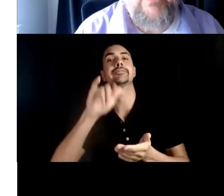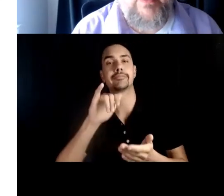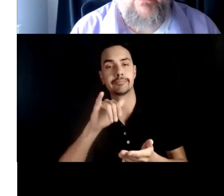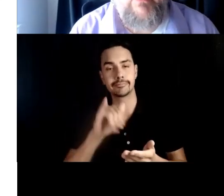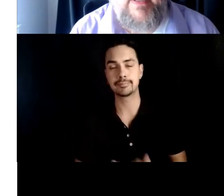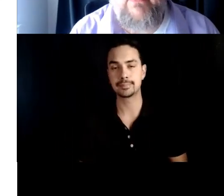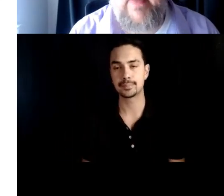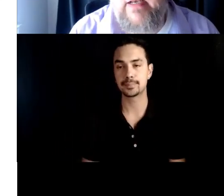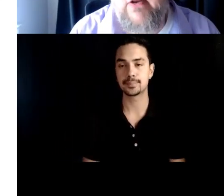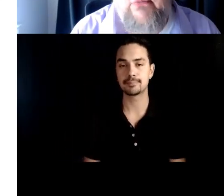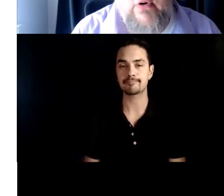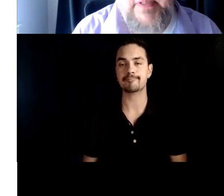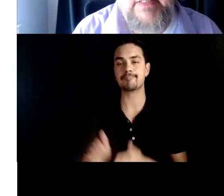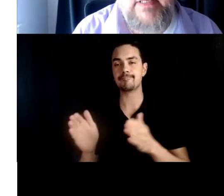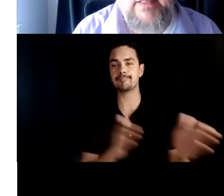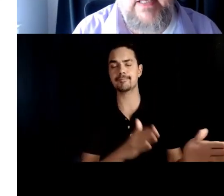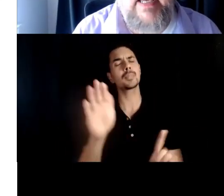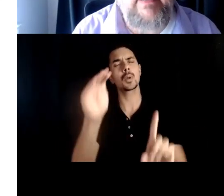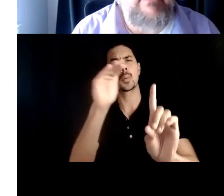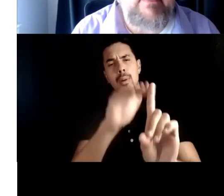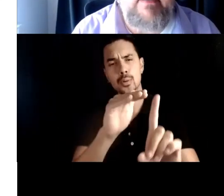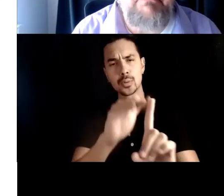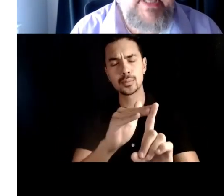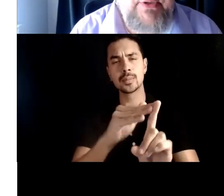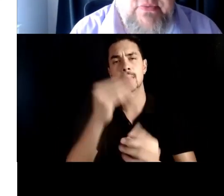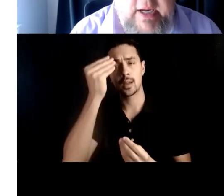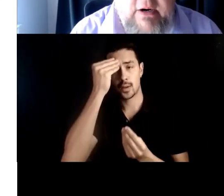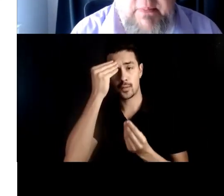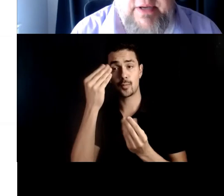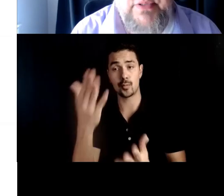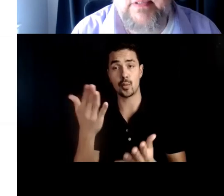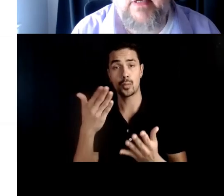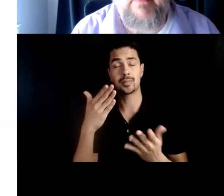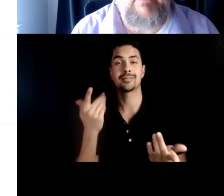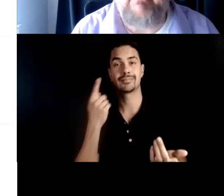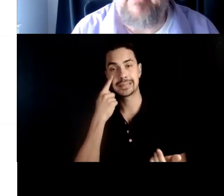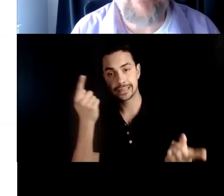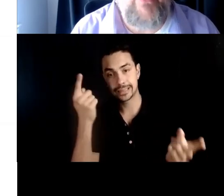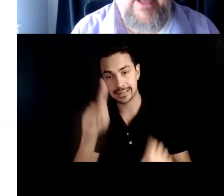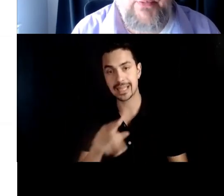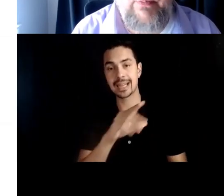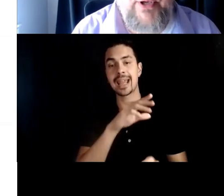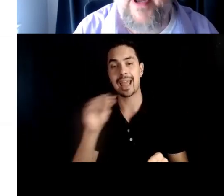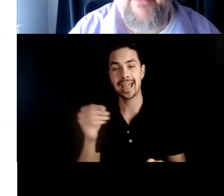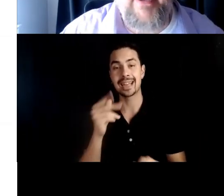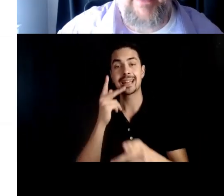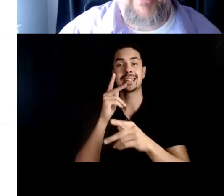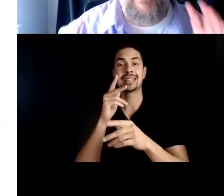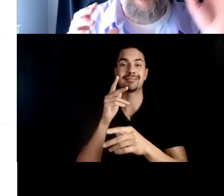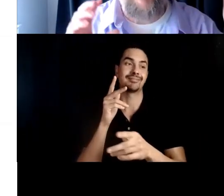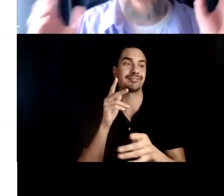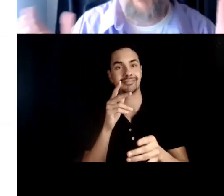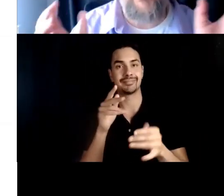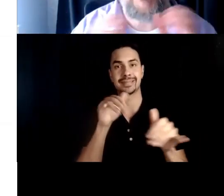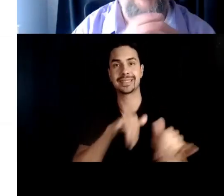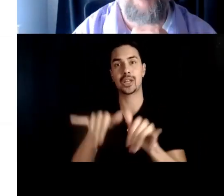So a reminder that informed consent and standards of care models, either way, you wanna look at them either the older school